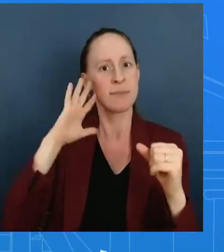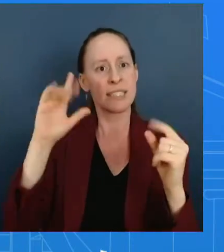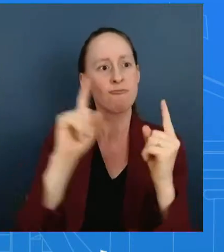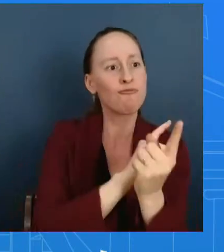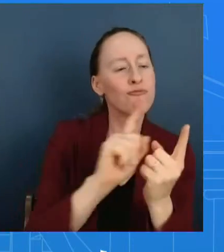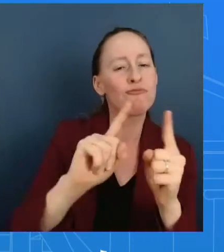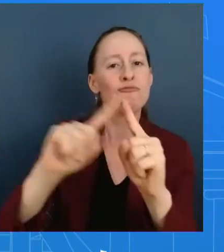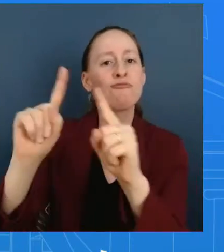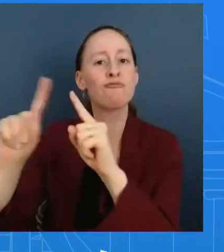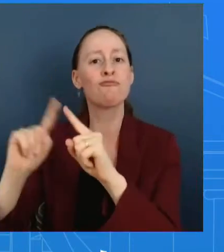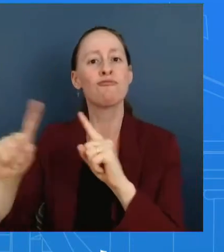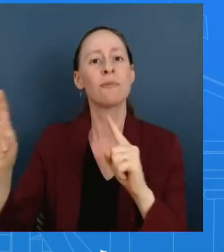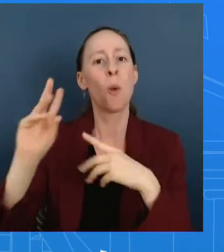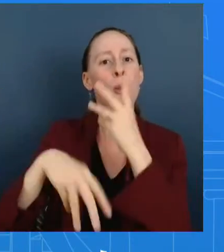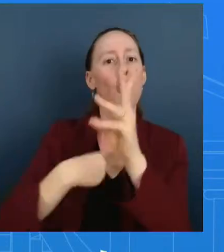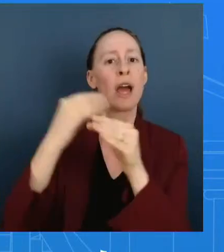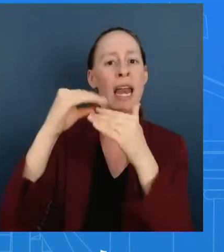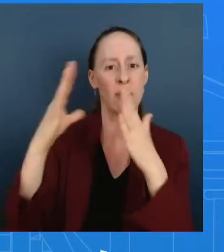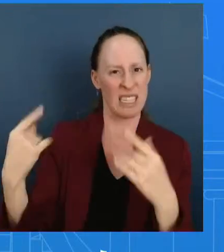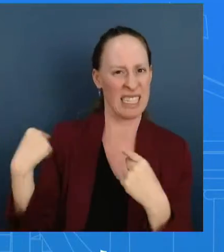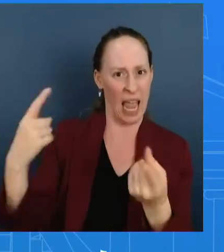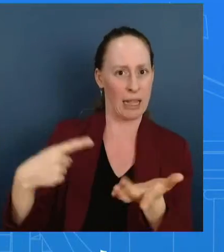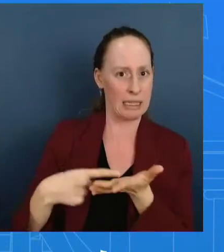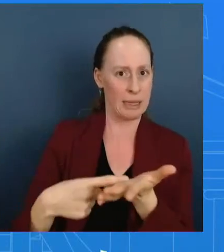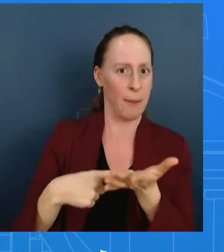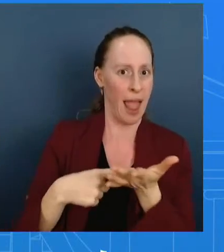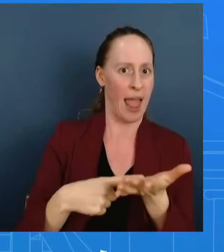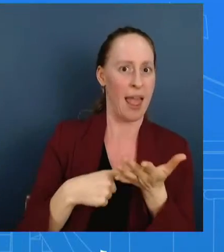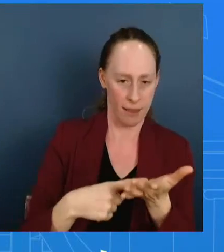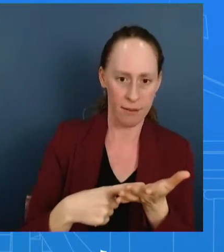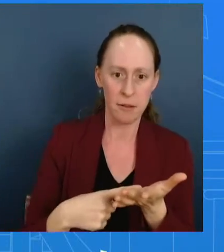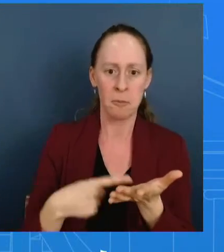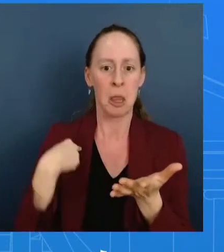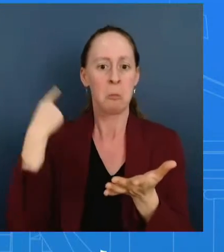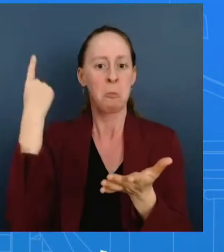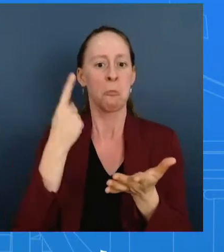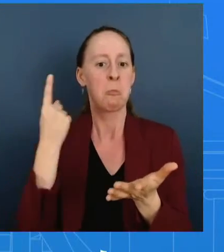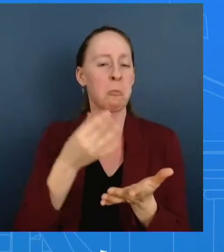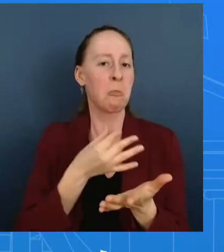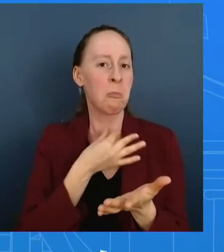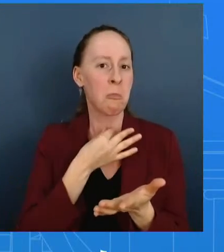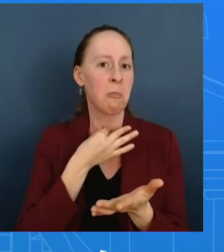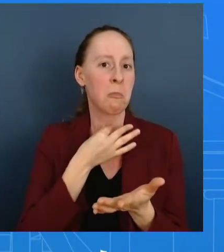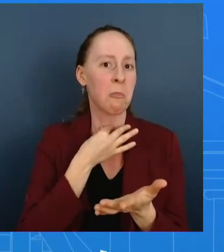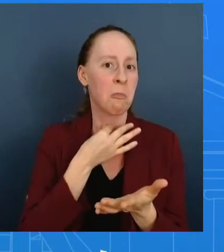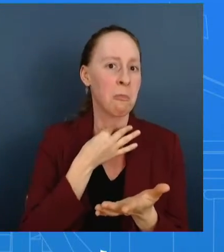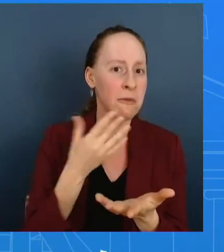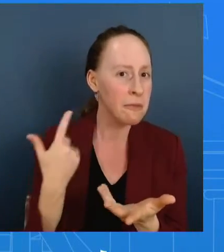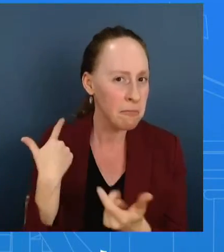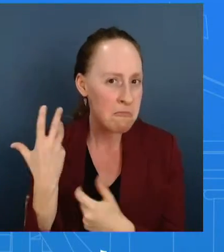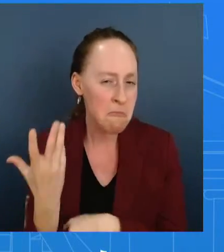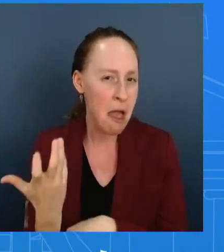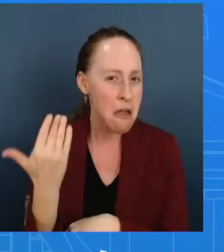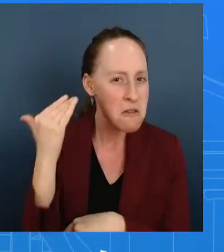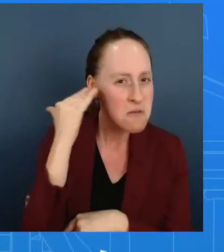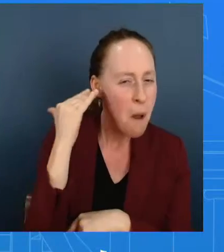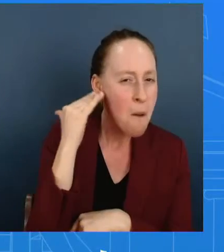where the president struggled to confront the former president on all sorts of things. What is the president's -- you know,